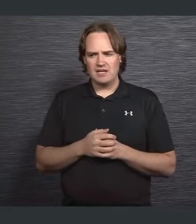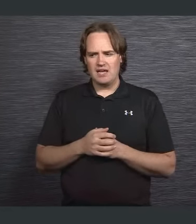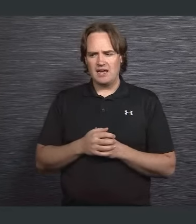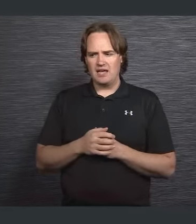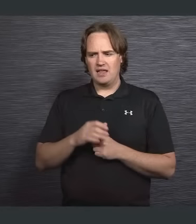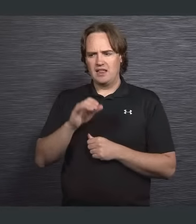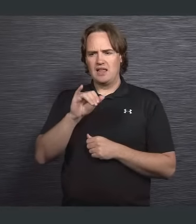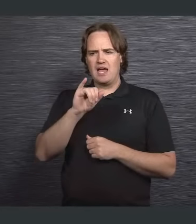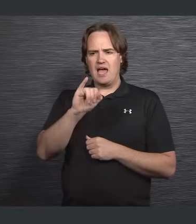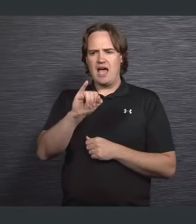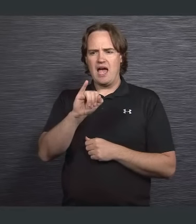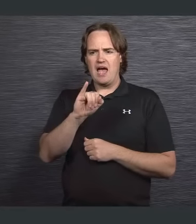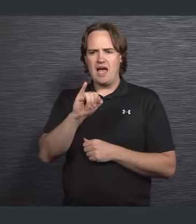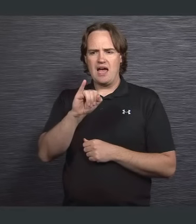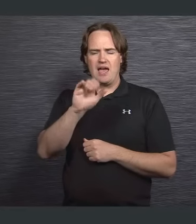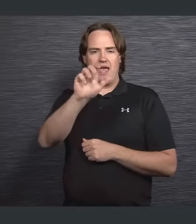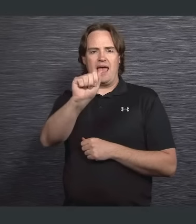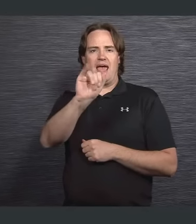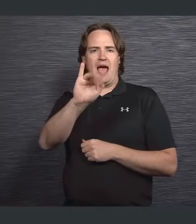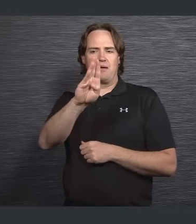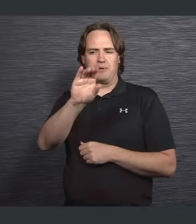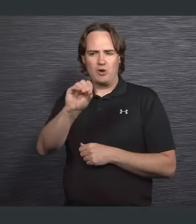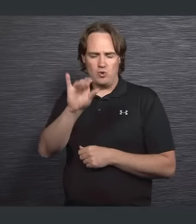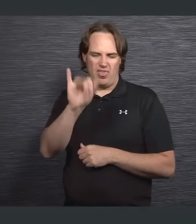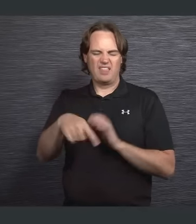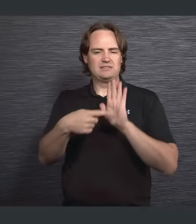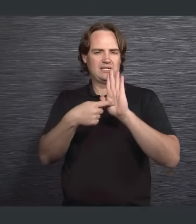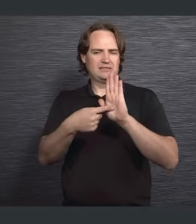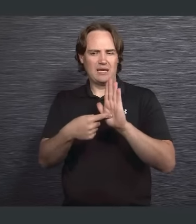It actively approaches people with lifelike movements